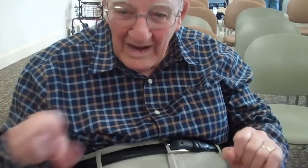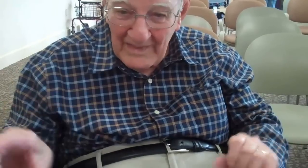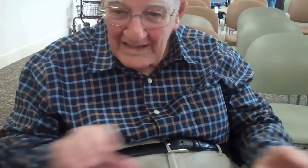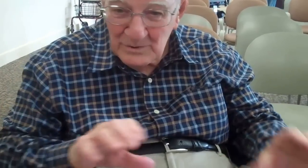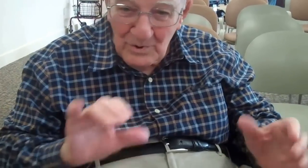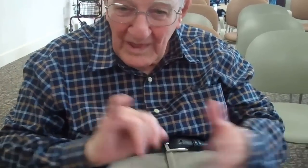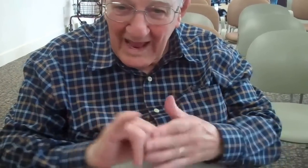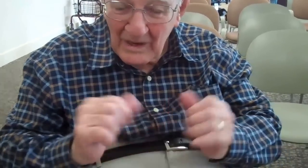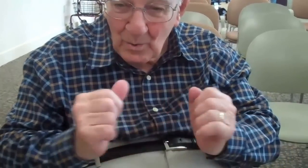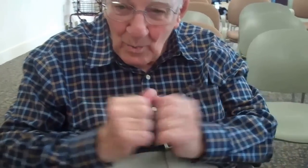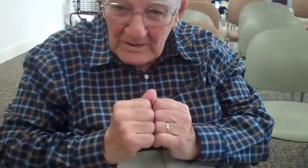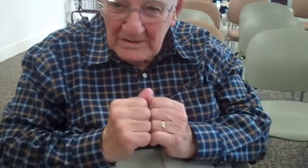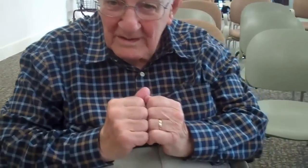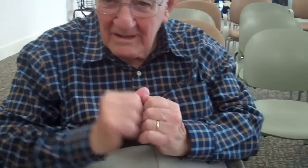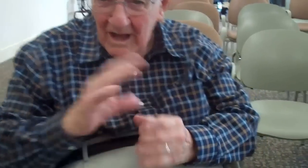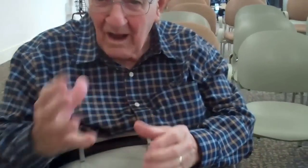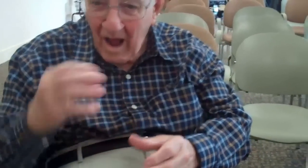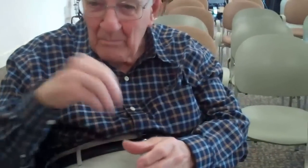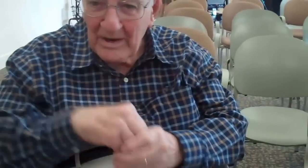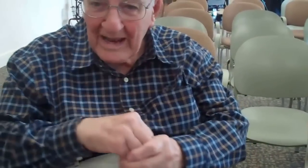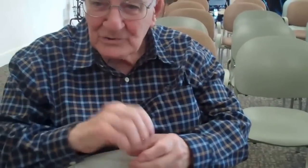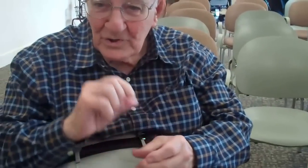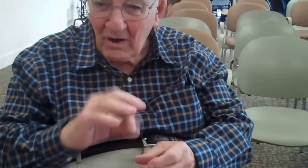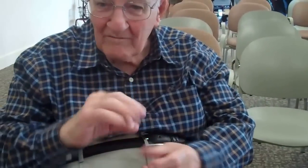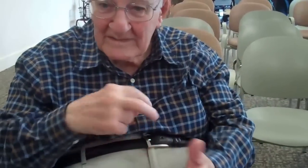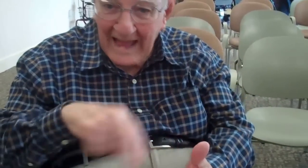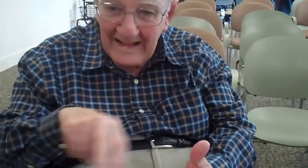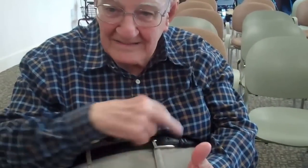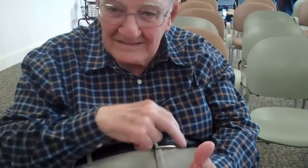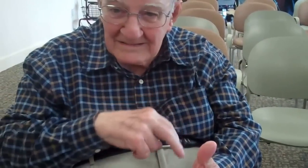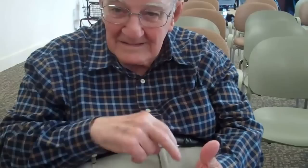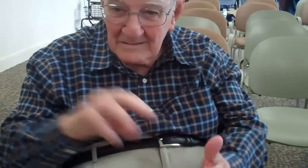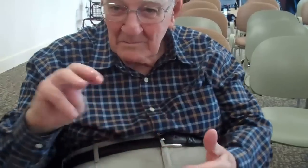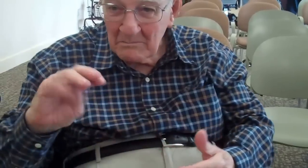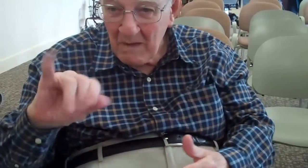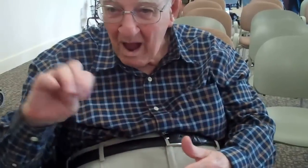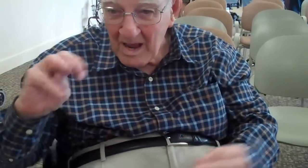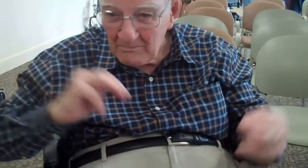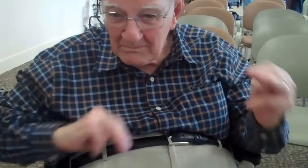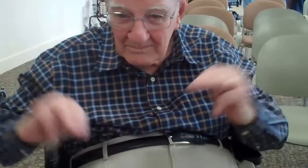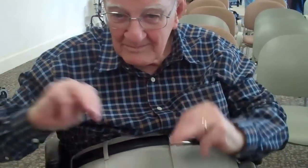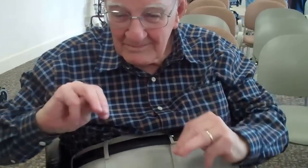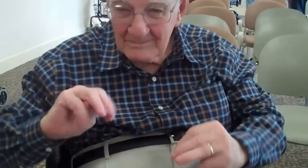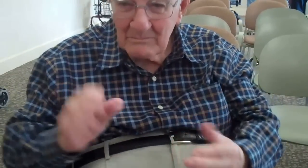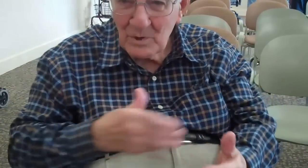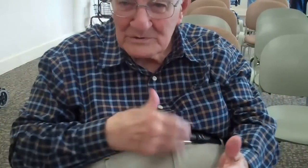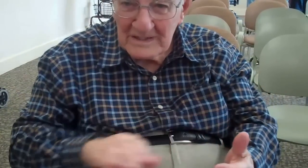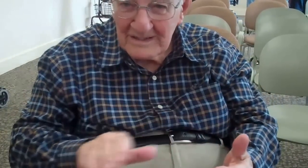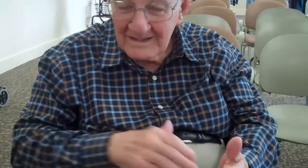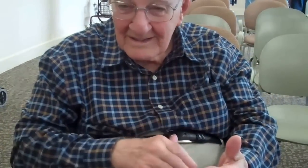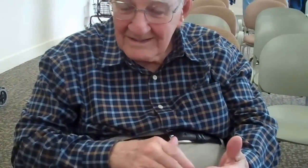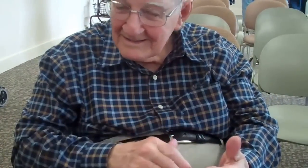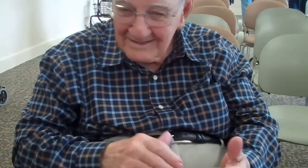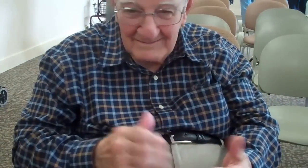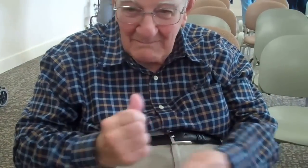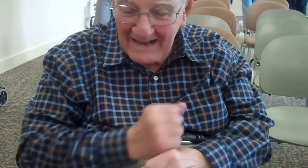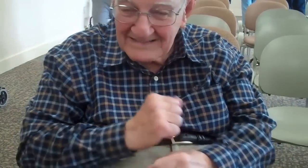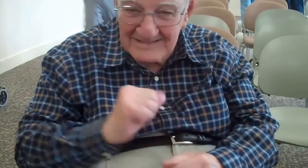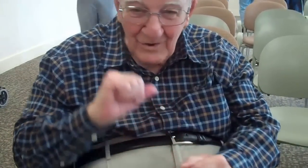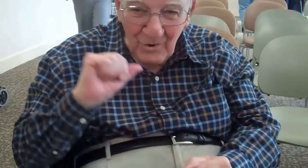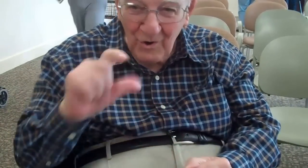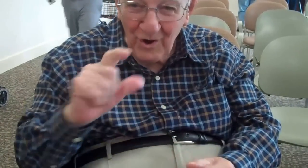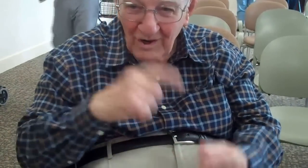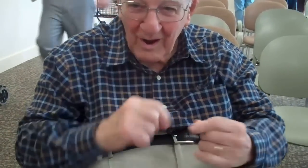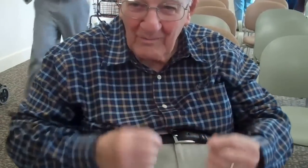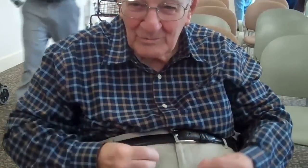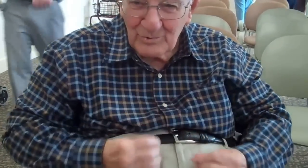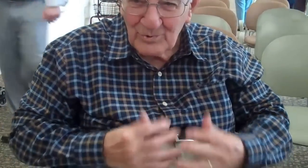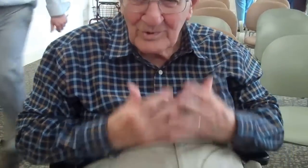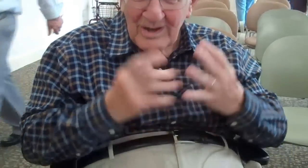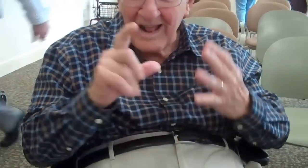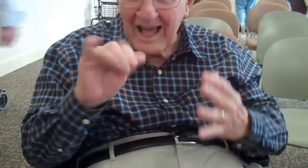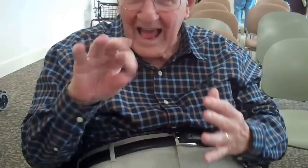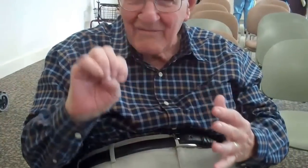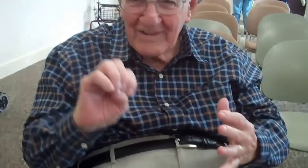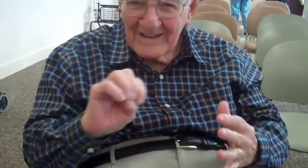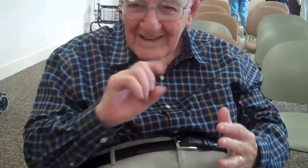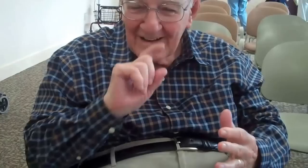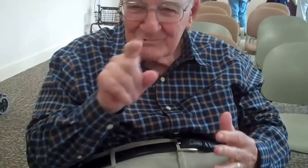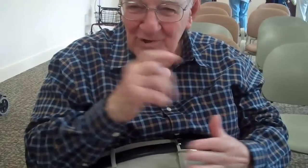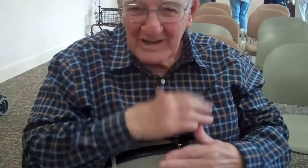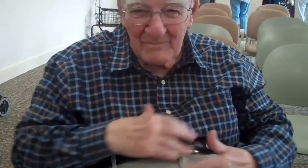The way they do that with a combination of dance, mime, music, makes it all come to life.